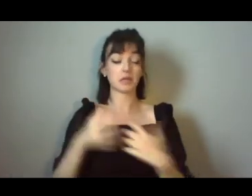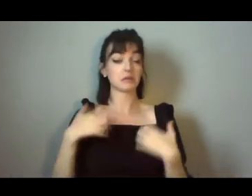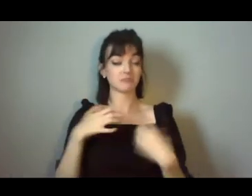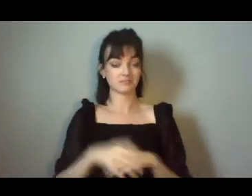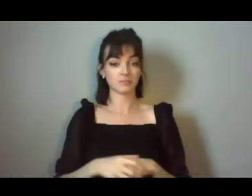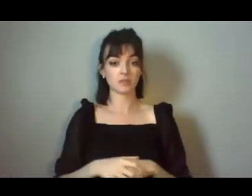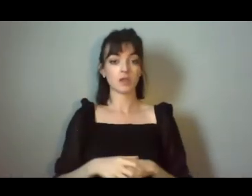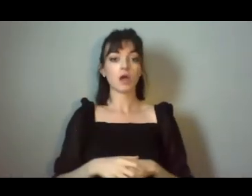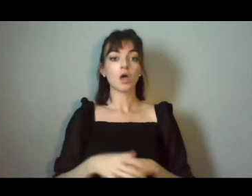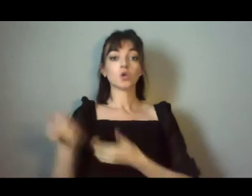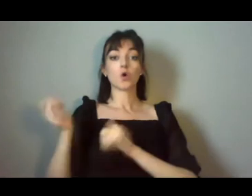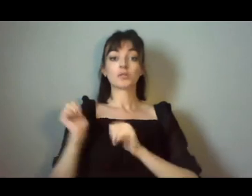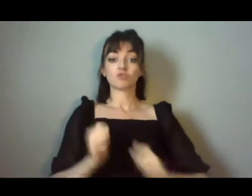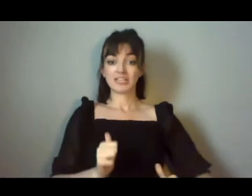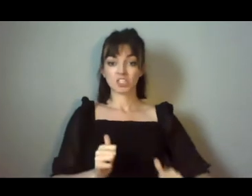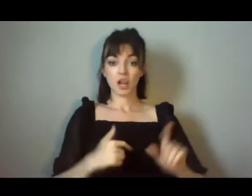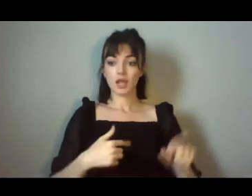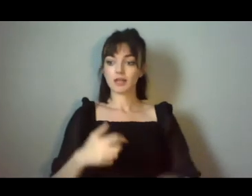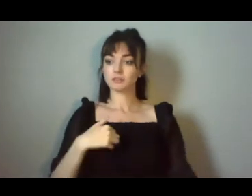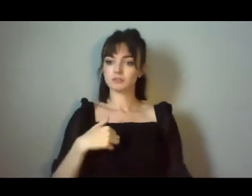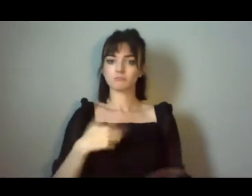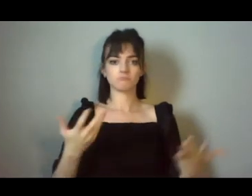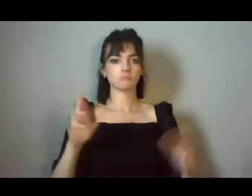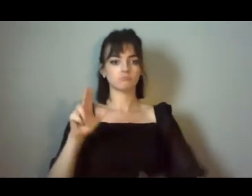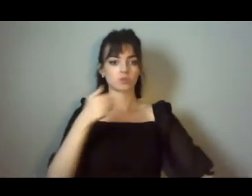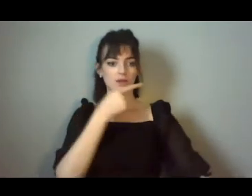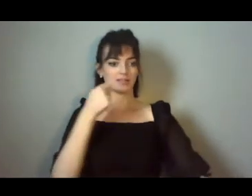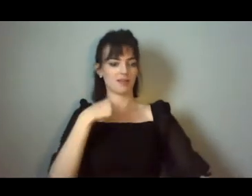Traditionally I think it is fair to say that lawyers have viewed disability as something